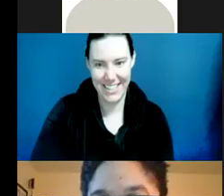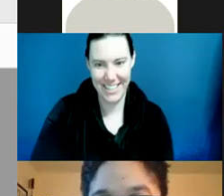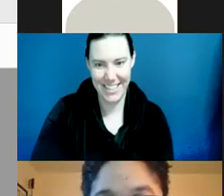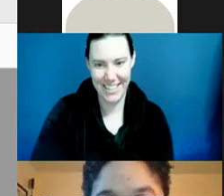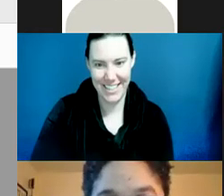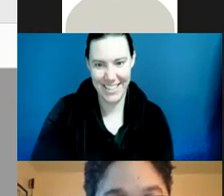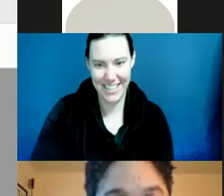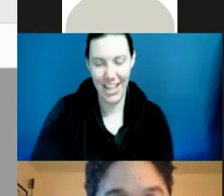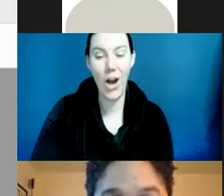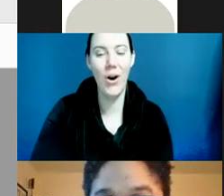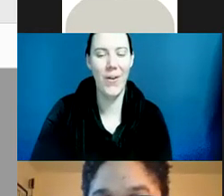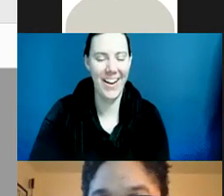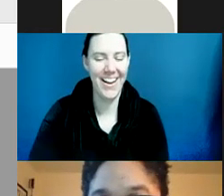Recording. Oh, .